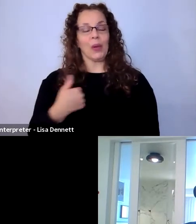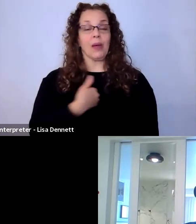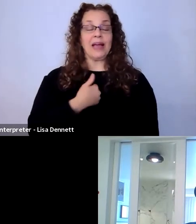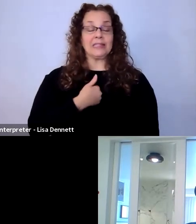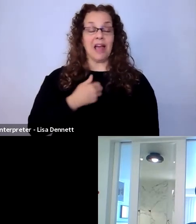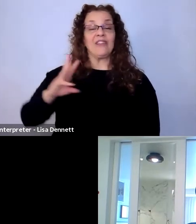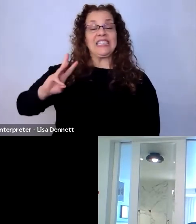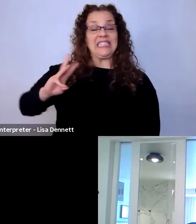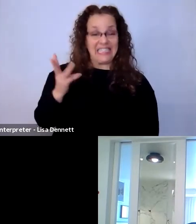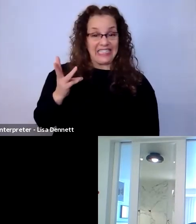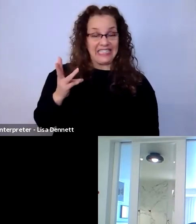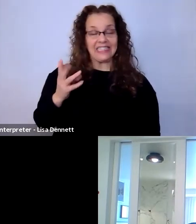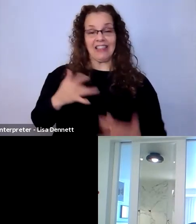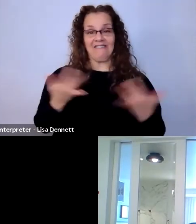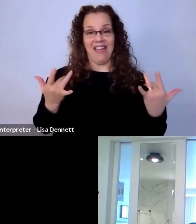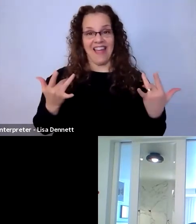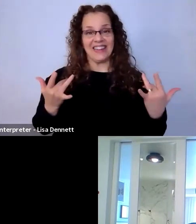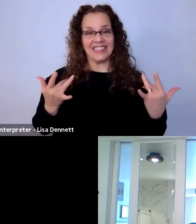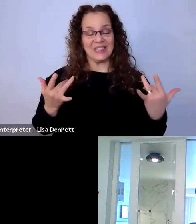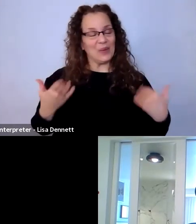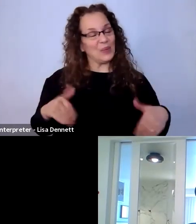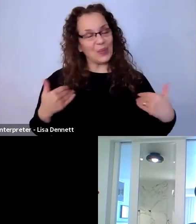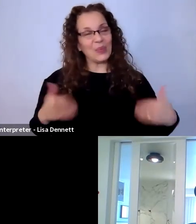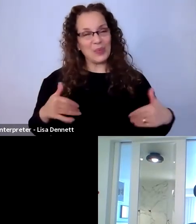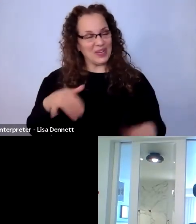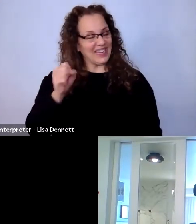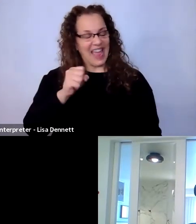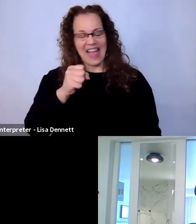now So yes, I totally feel you.